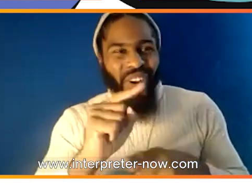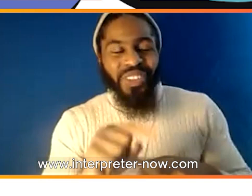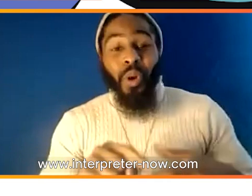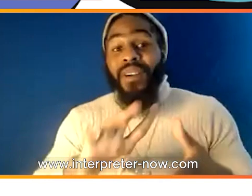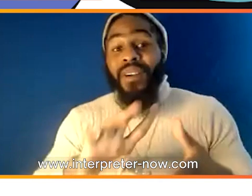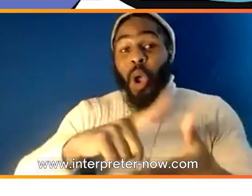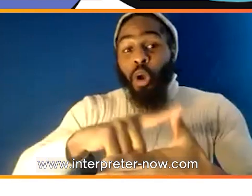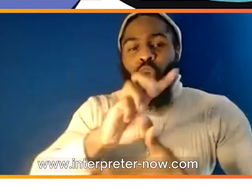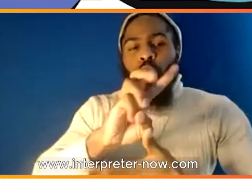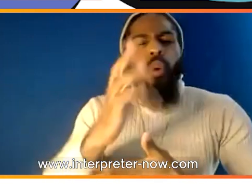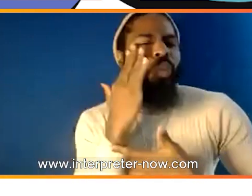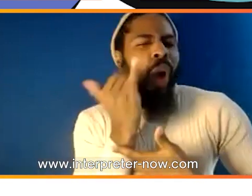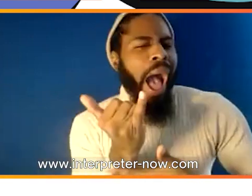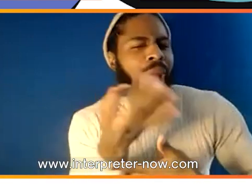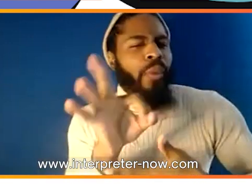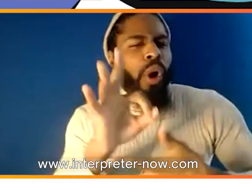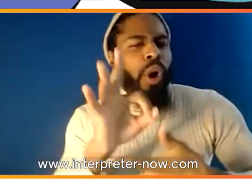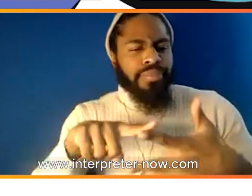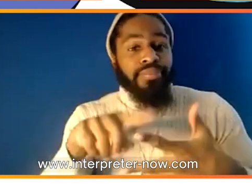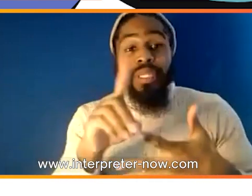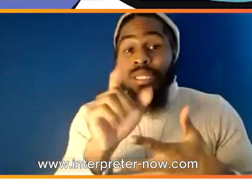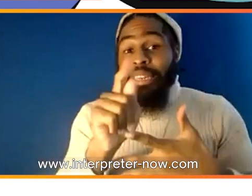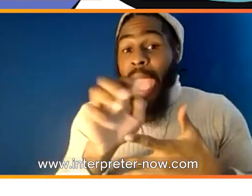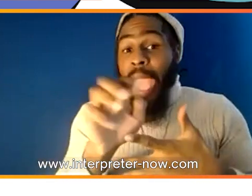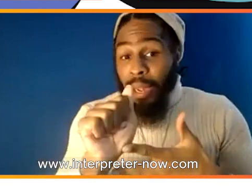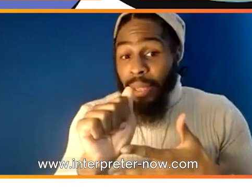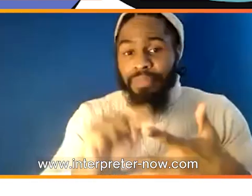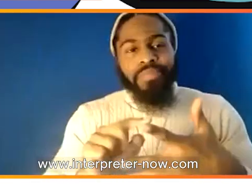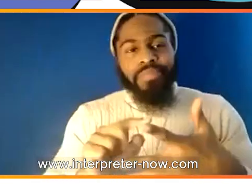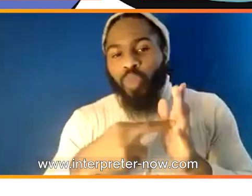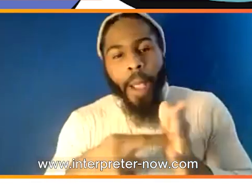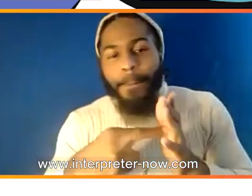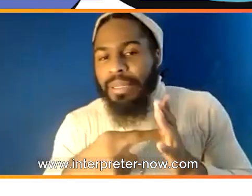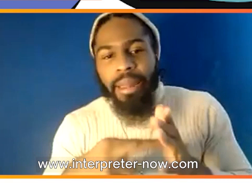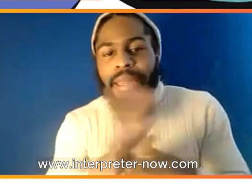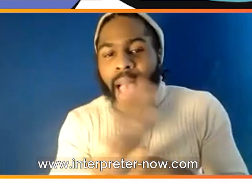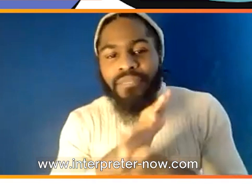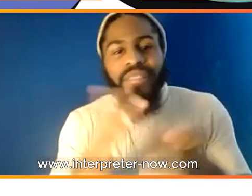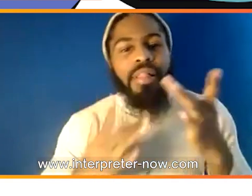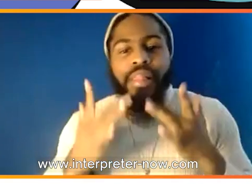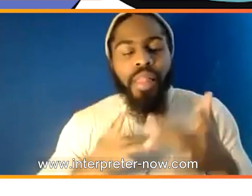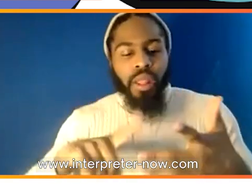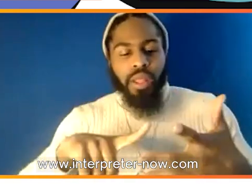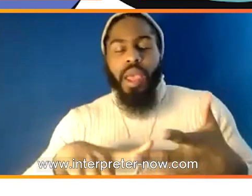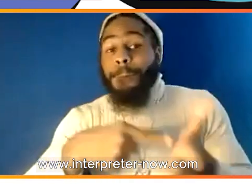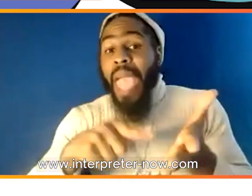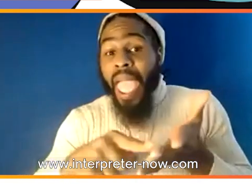why. Why is this important? Data, specific, underrepresented, the pay gap. Just some points